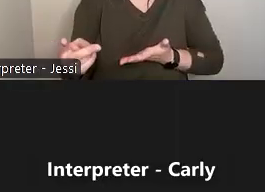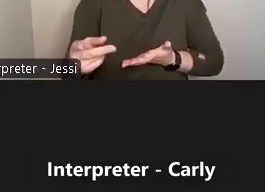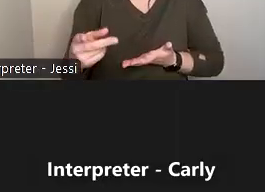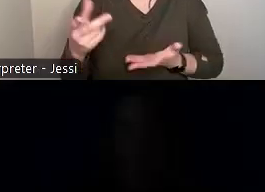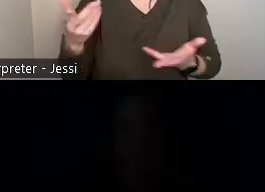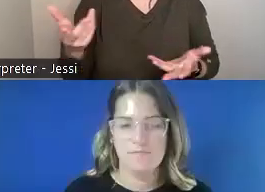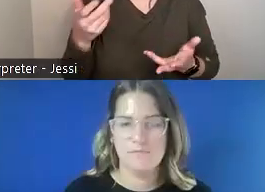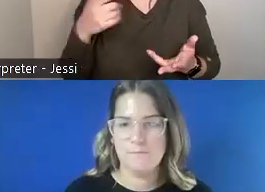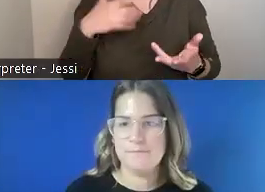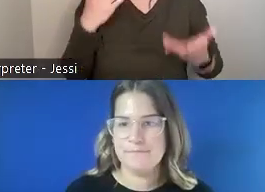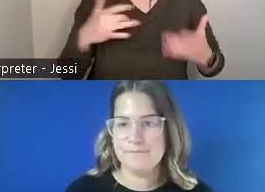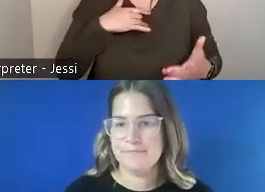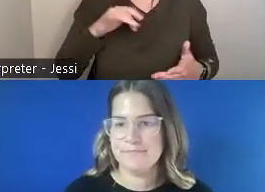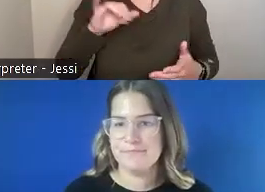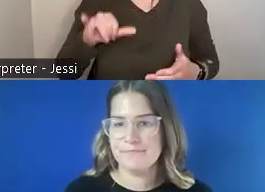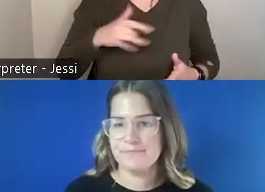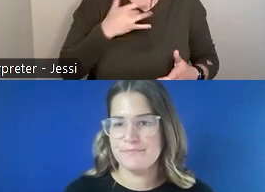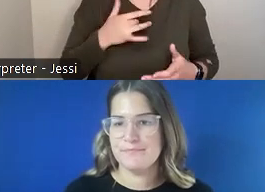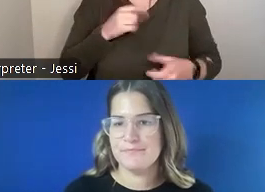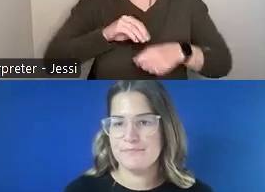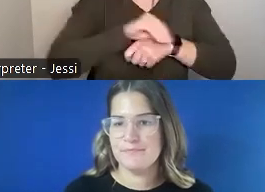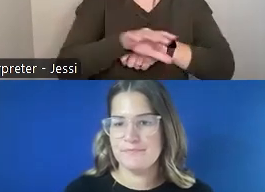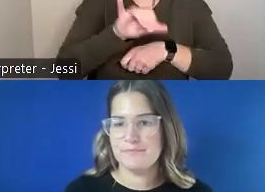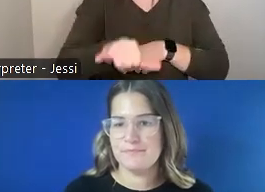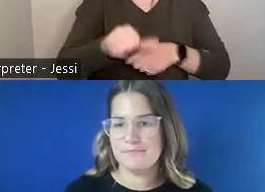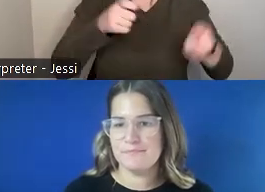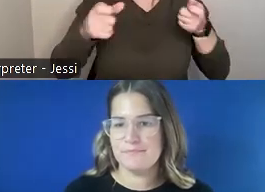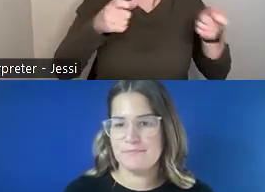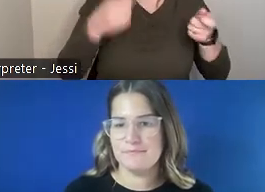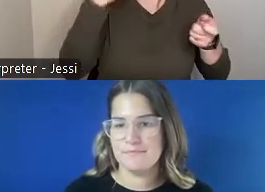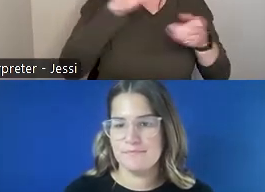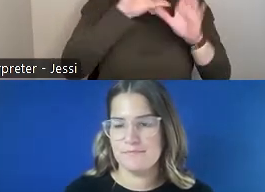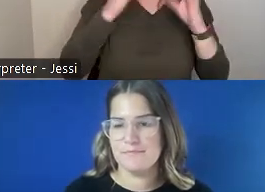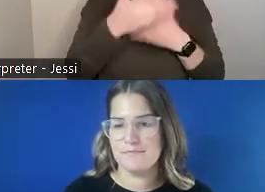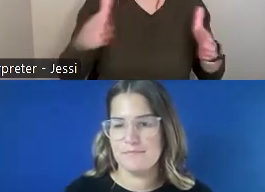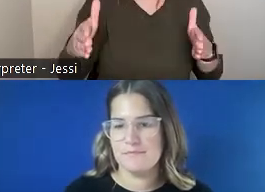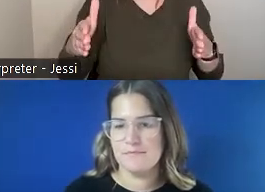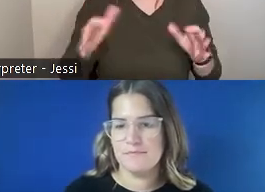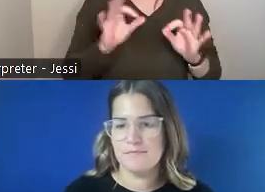classroom so in addition to behavioral strategies the consultant can support the teacher around